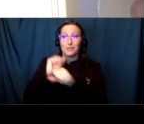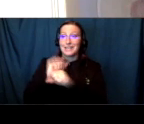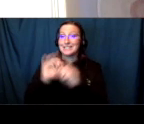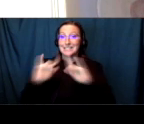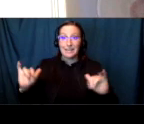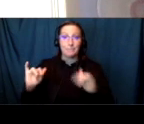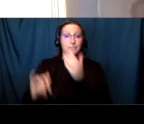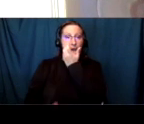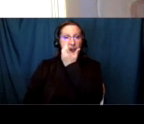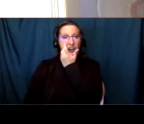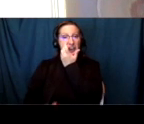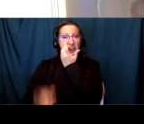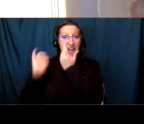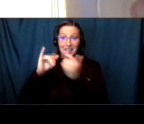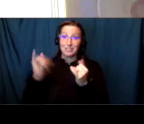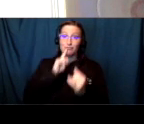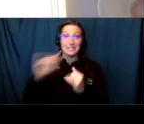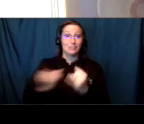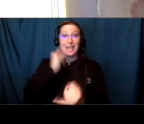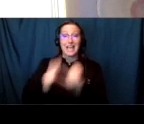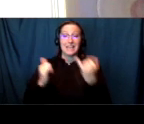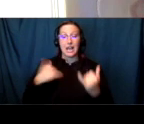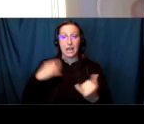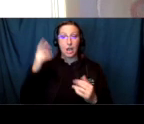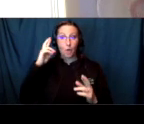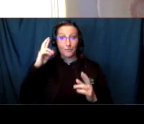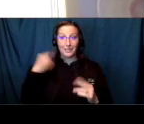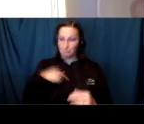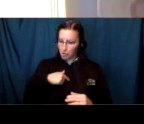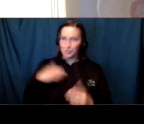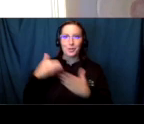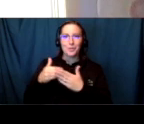us to the end actually. So I hope we're kind of running on time. We are...I have